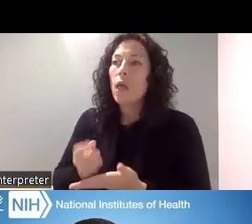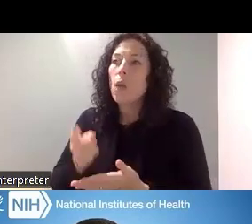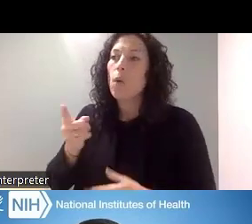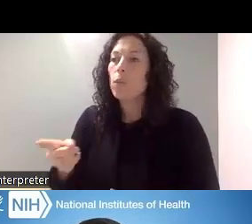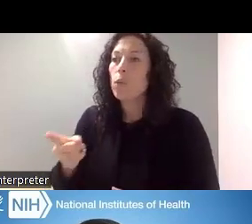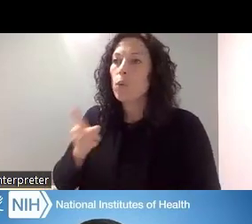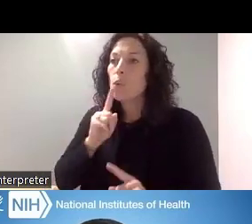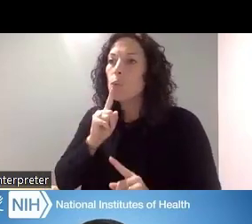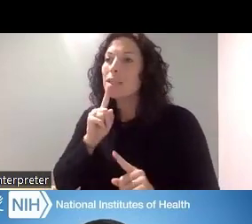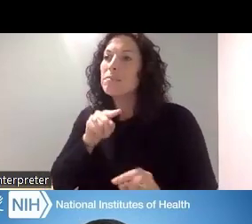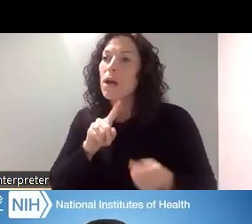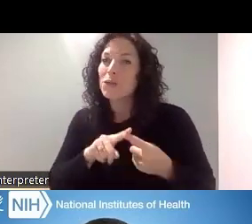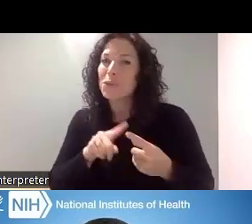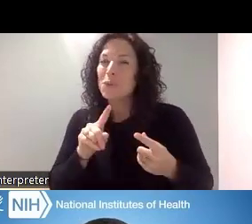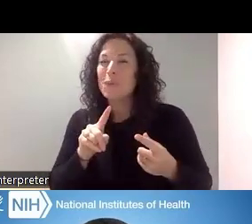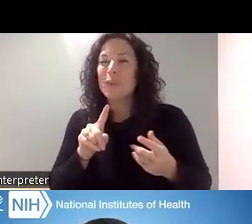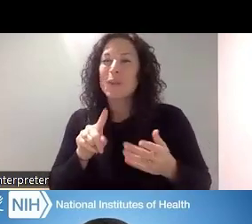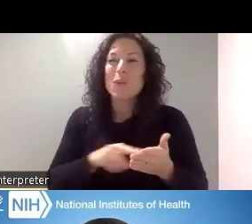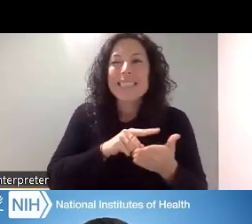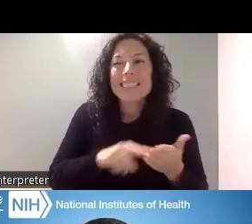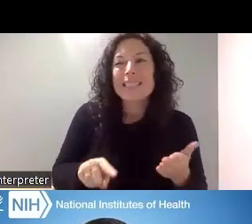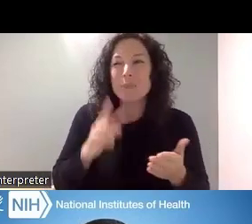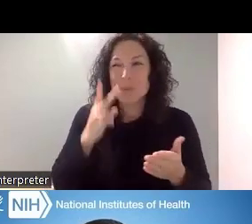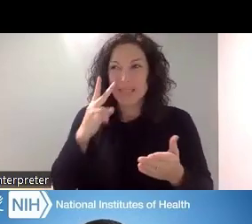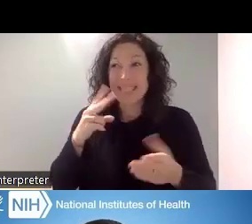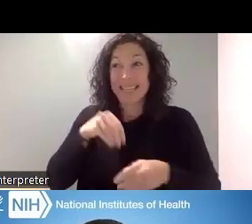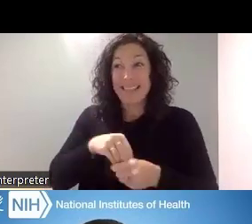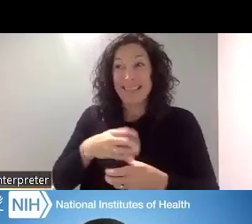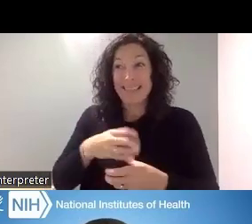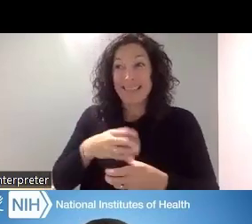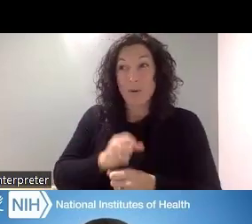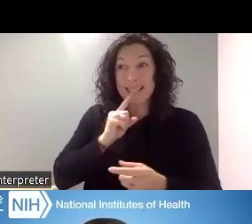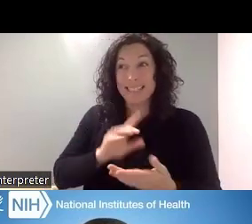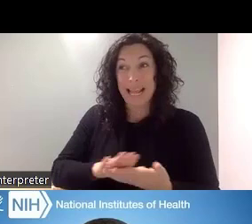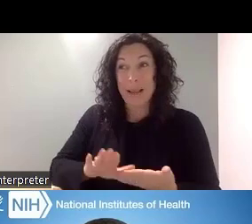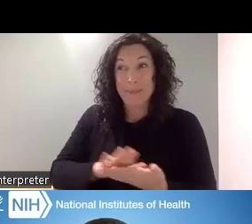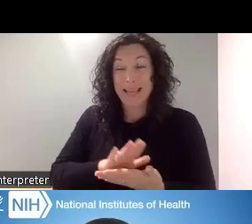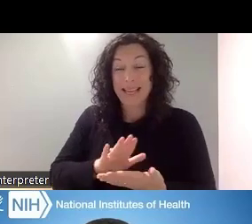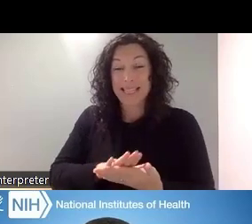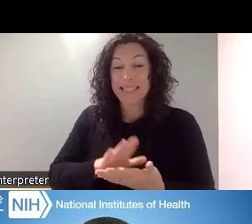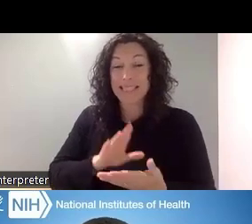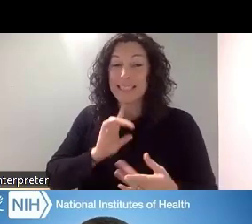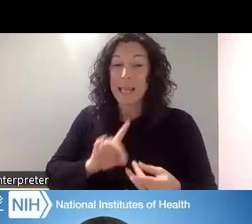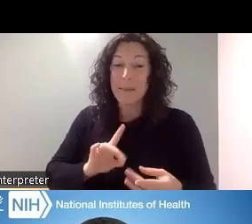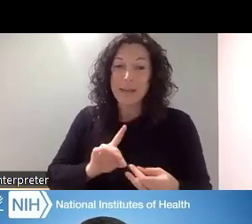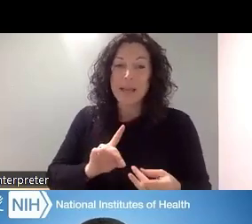that end up in your summary statement and then alter it to increase your chances of being funded